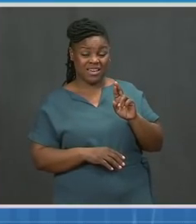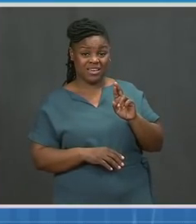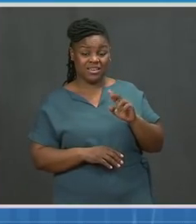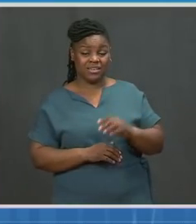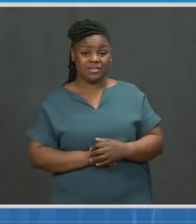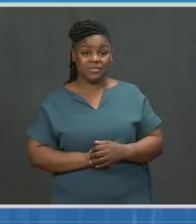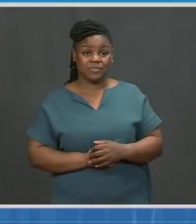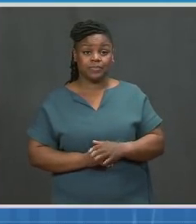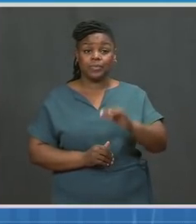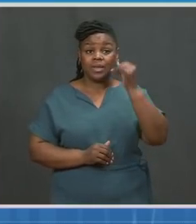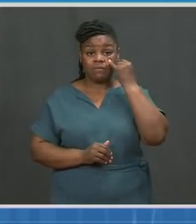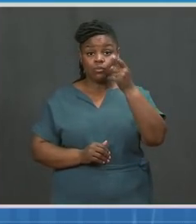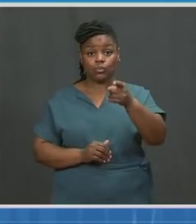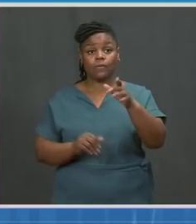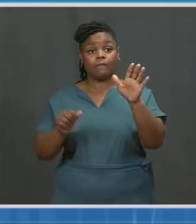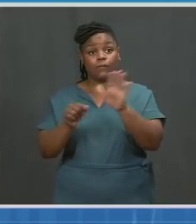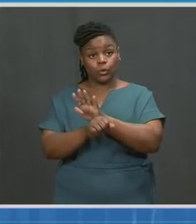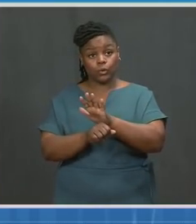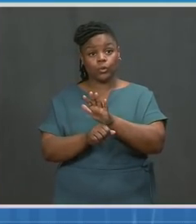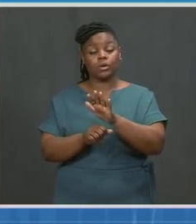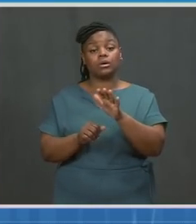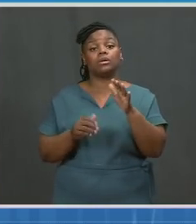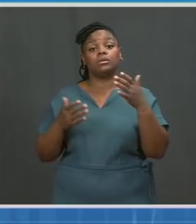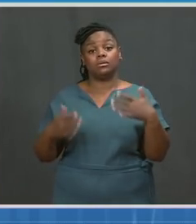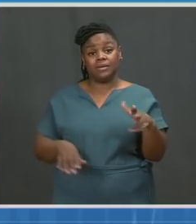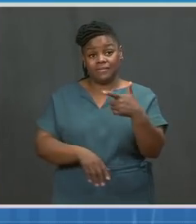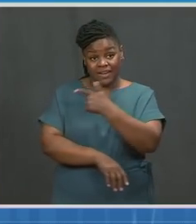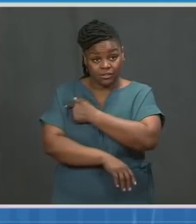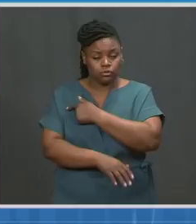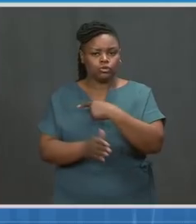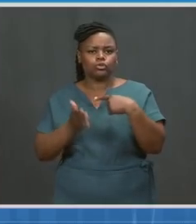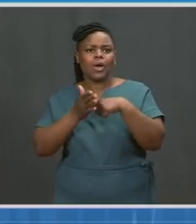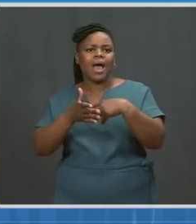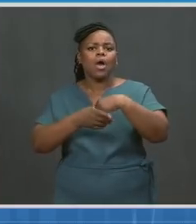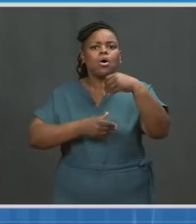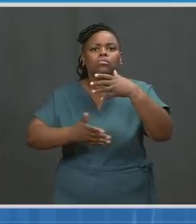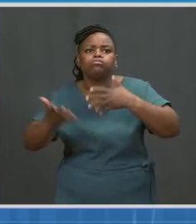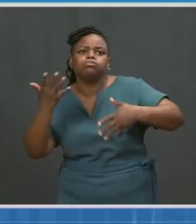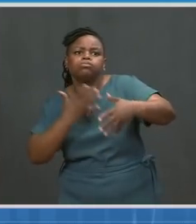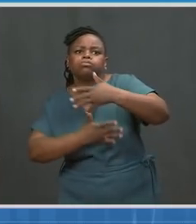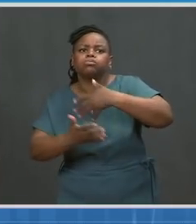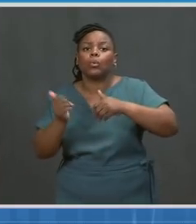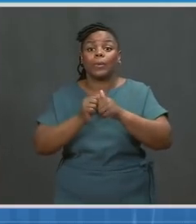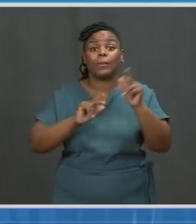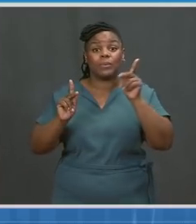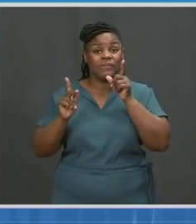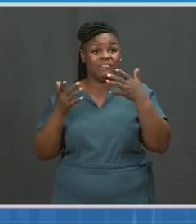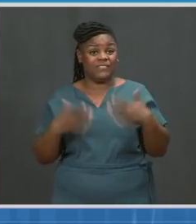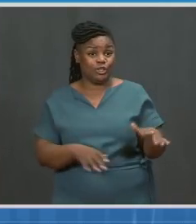and want to attend a small outdoor gathering with people who are vaccinated and unvaccinated